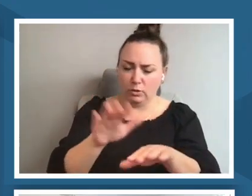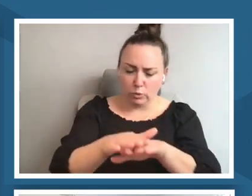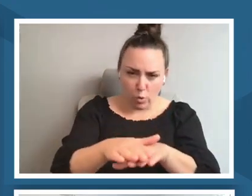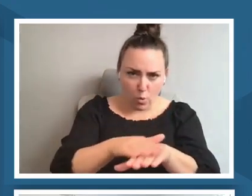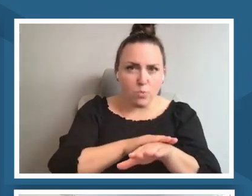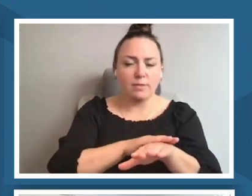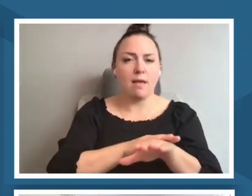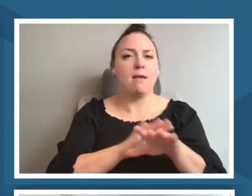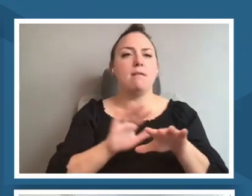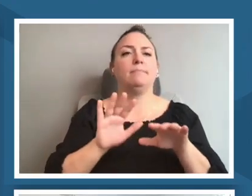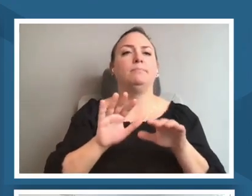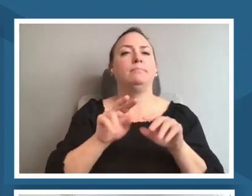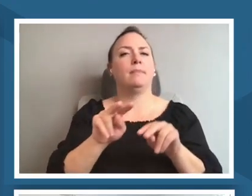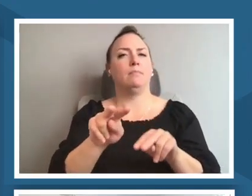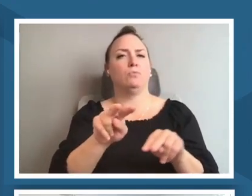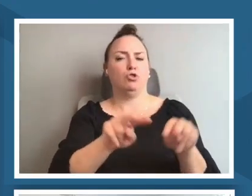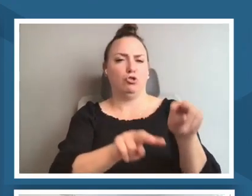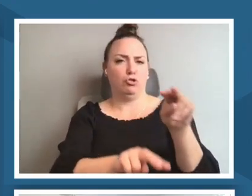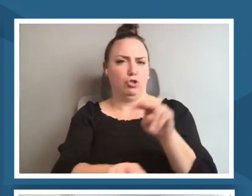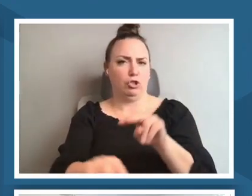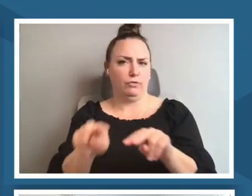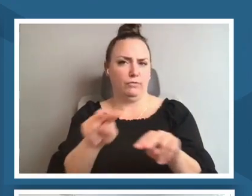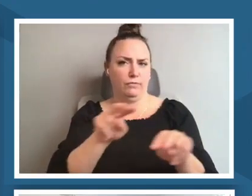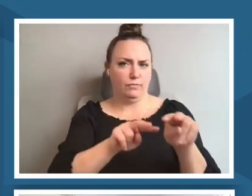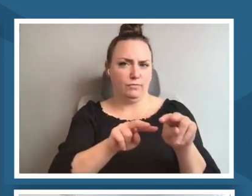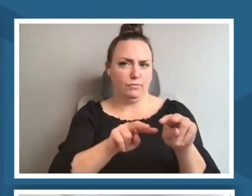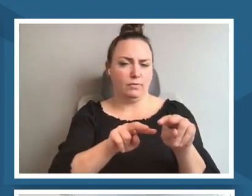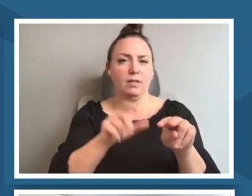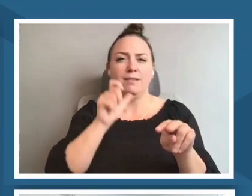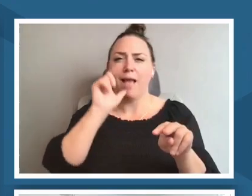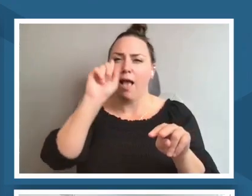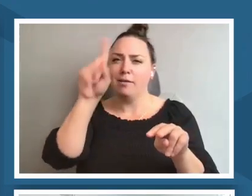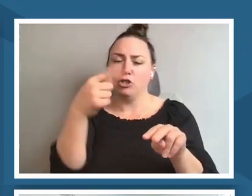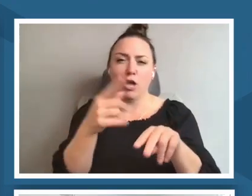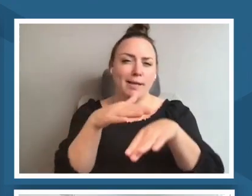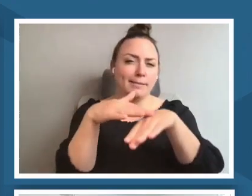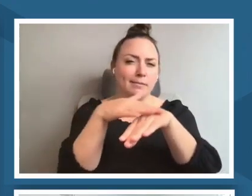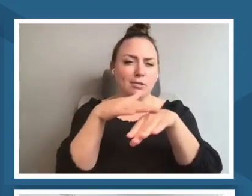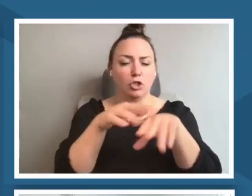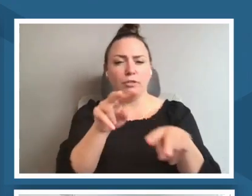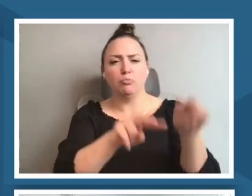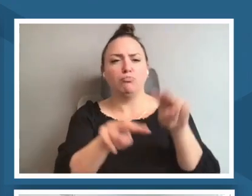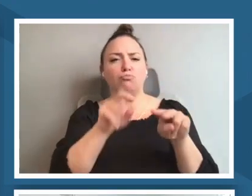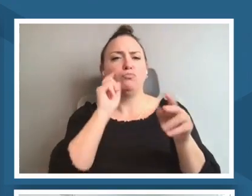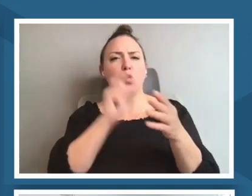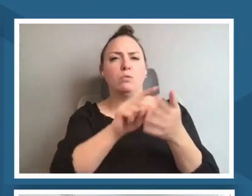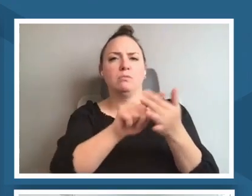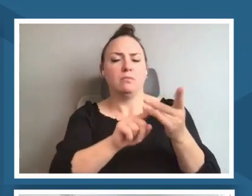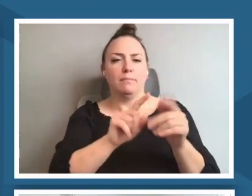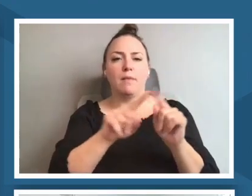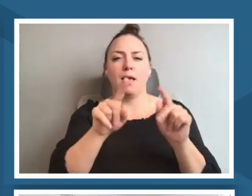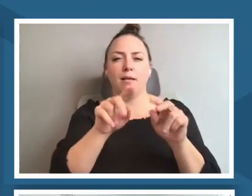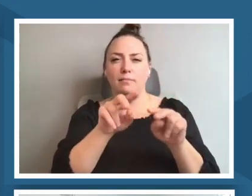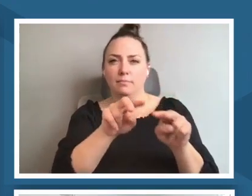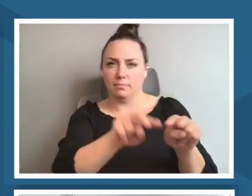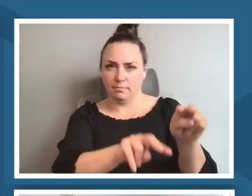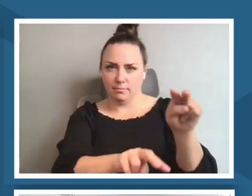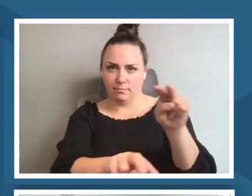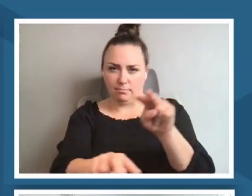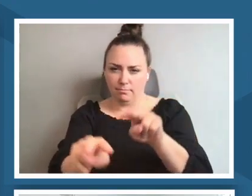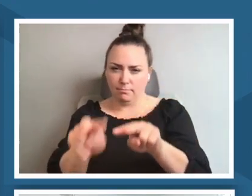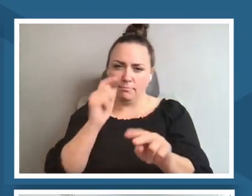more than you can notice at first